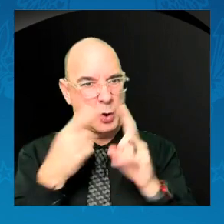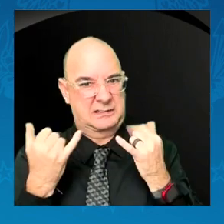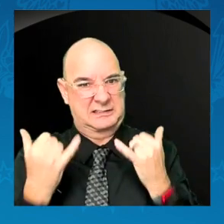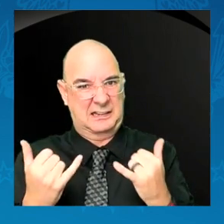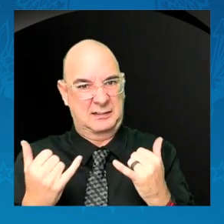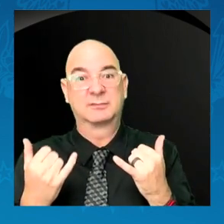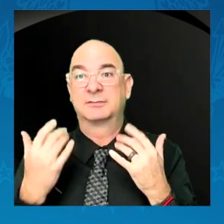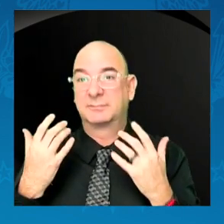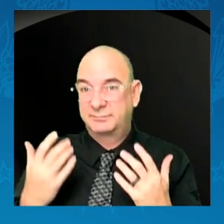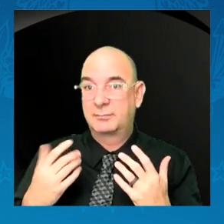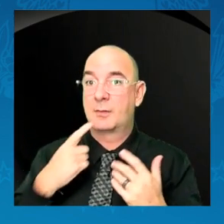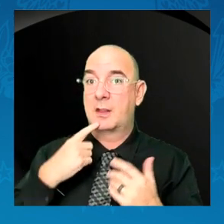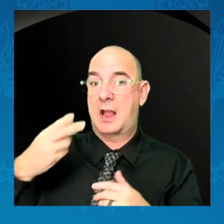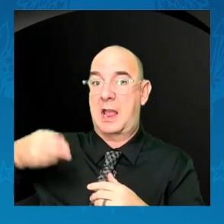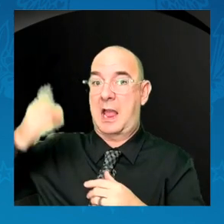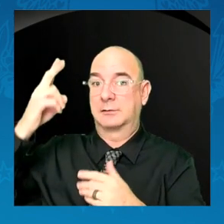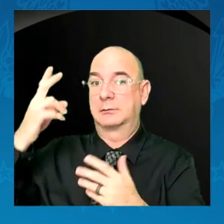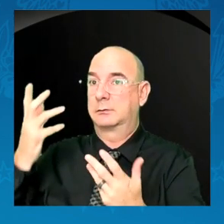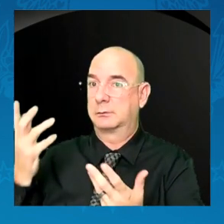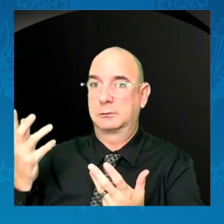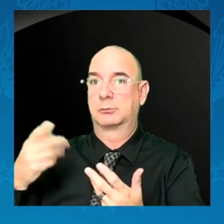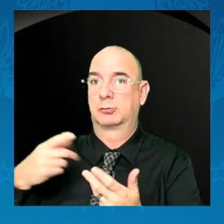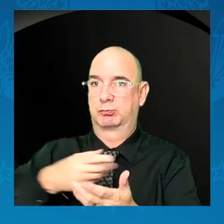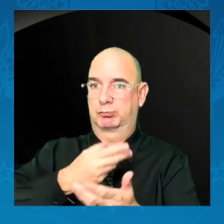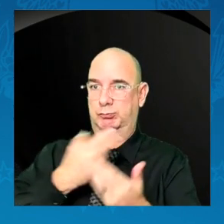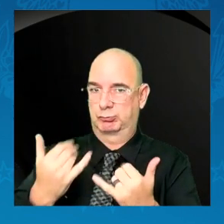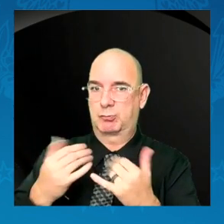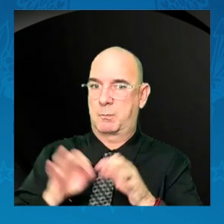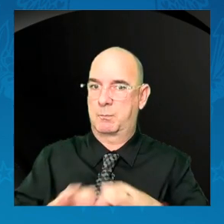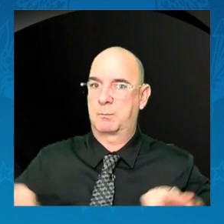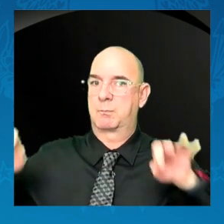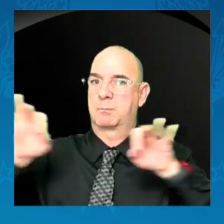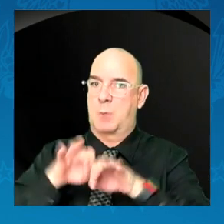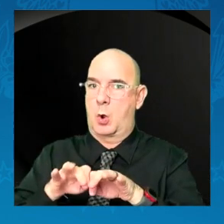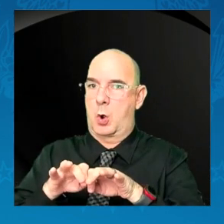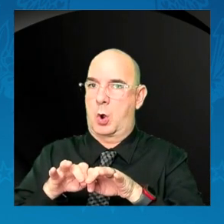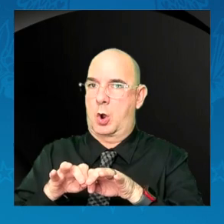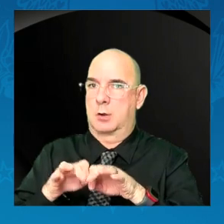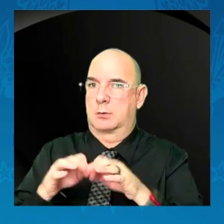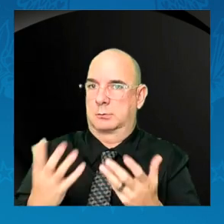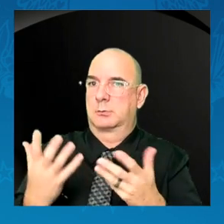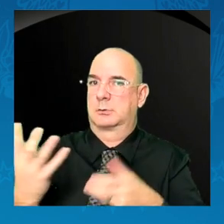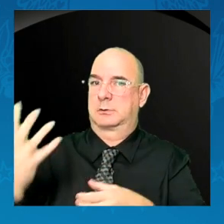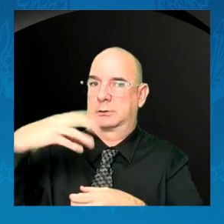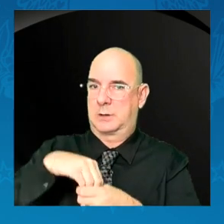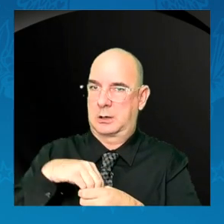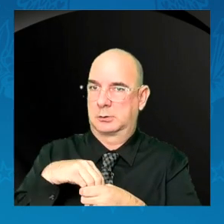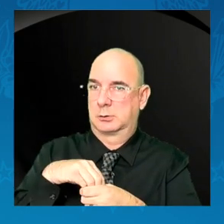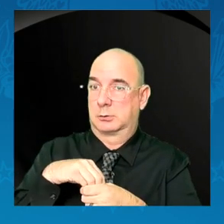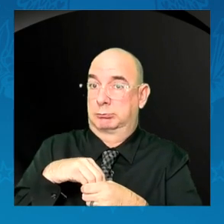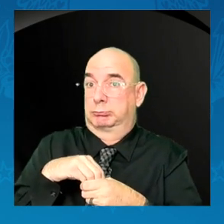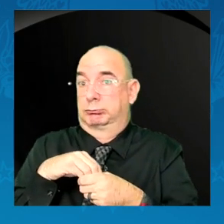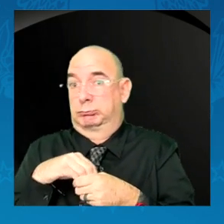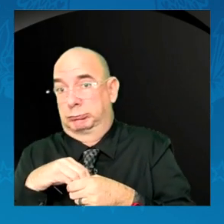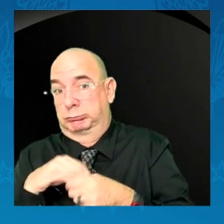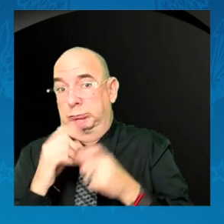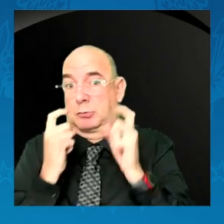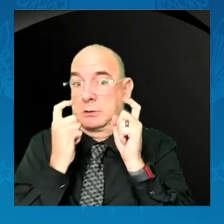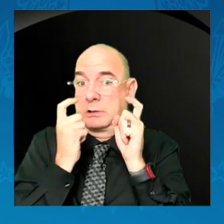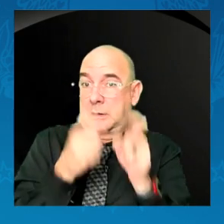It is crucial that everyone being able to participate in and contribute to science and technology because it's the bedrock of new scientific